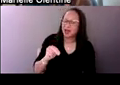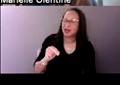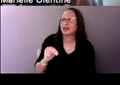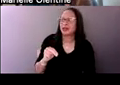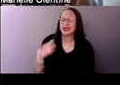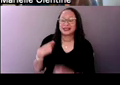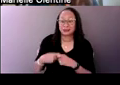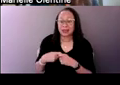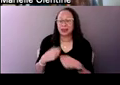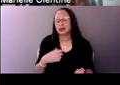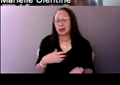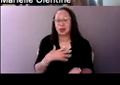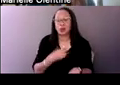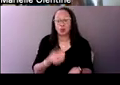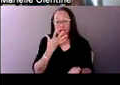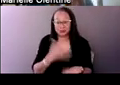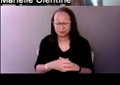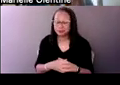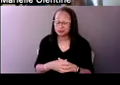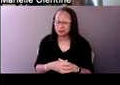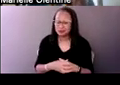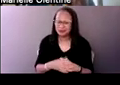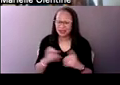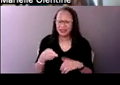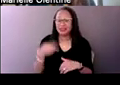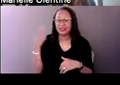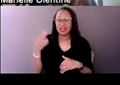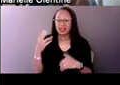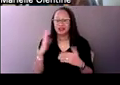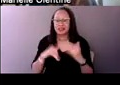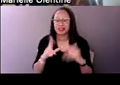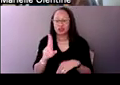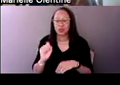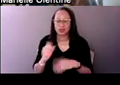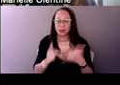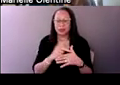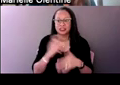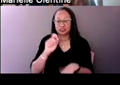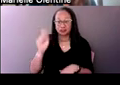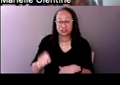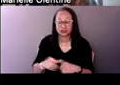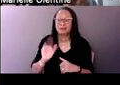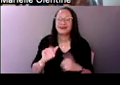Sundance, South By Southwest, and Tribeca. We also surveyed Hot Dock, but we didn't know enough